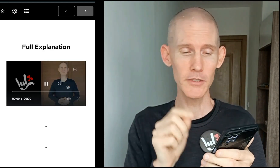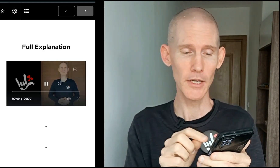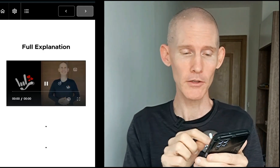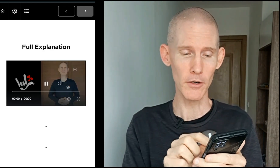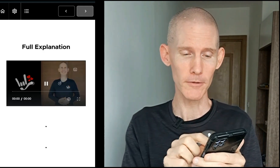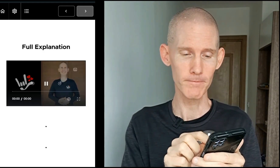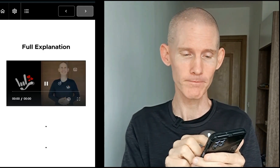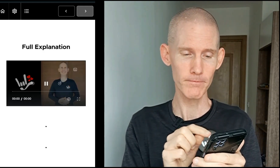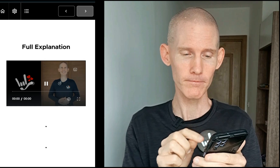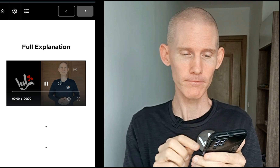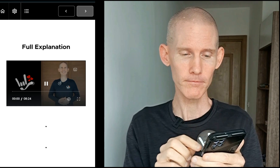so, let's take a look